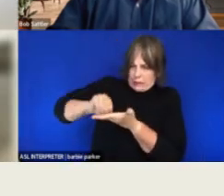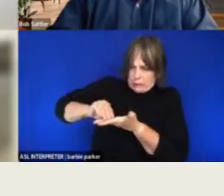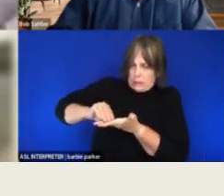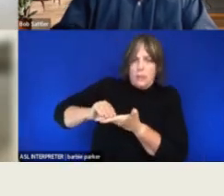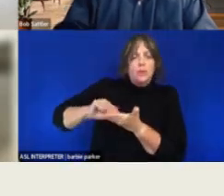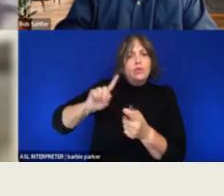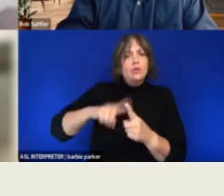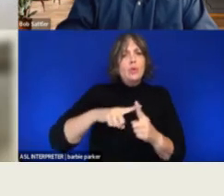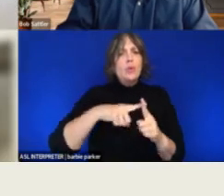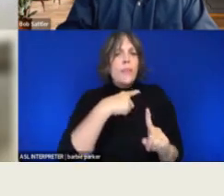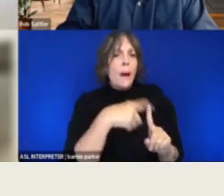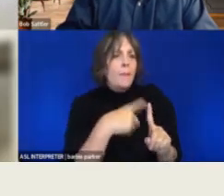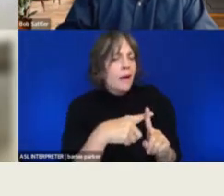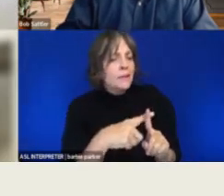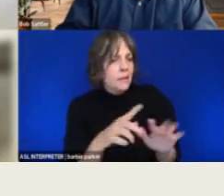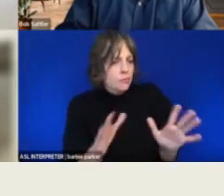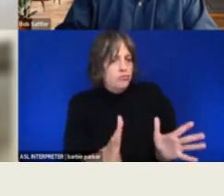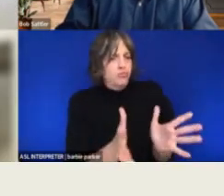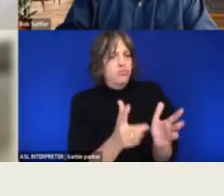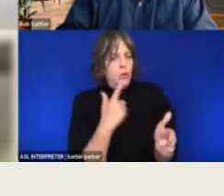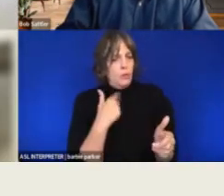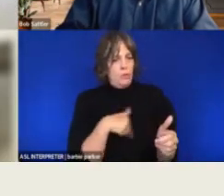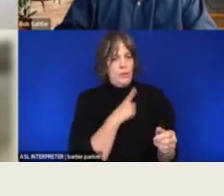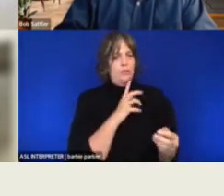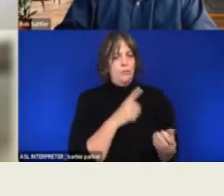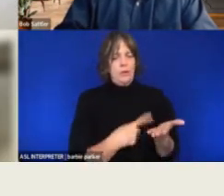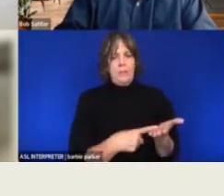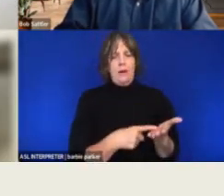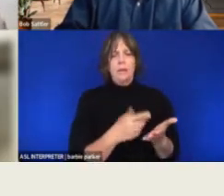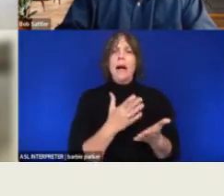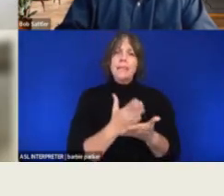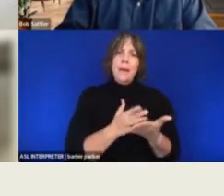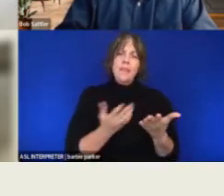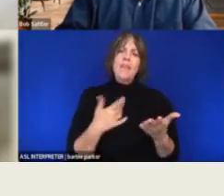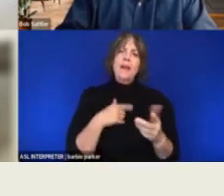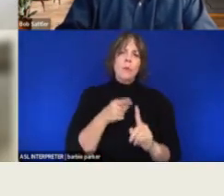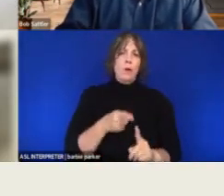think some of the conversation that we've already had here points to that. But you know, for any folks out there who are